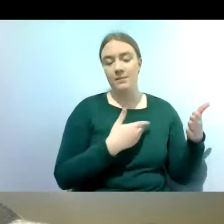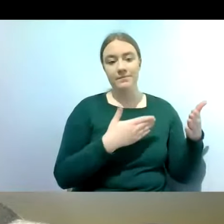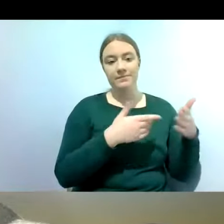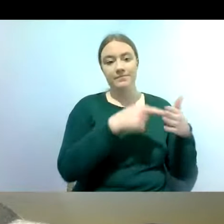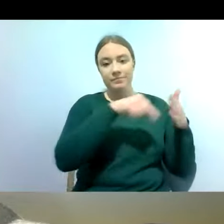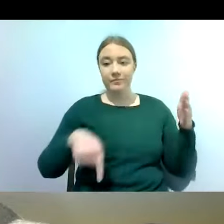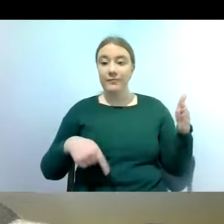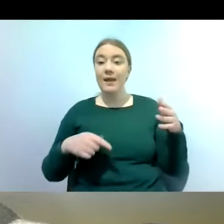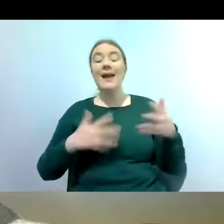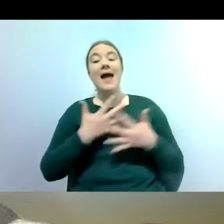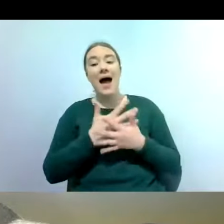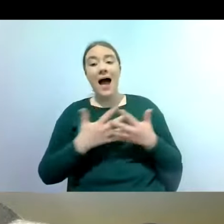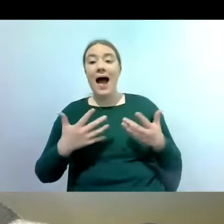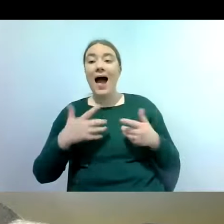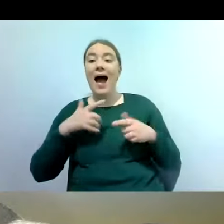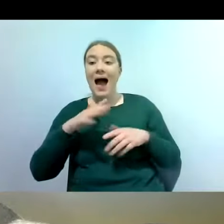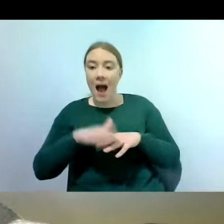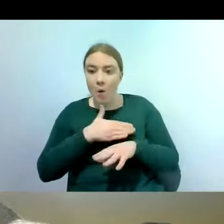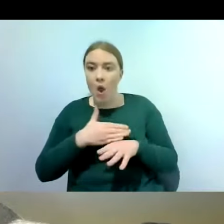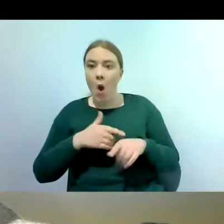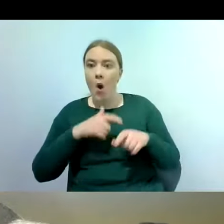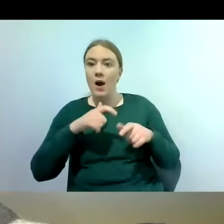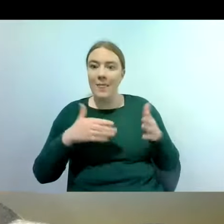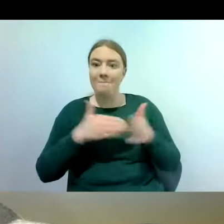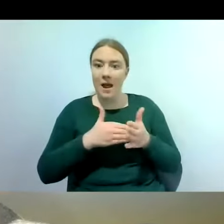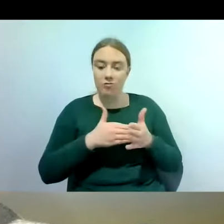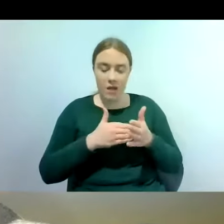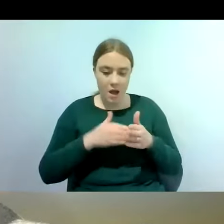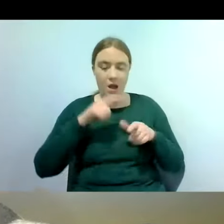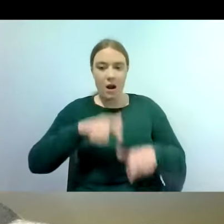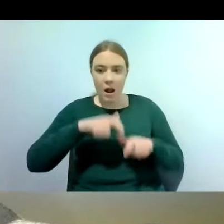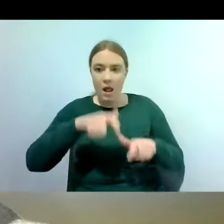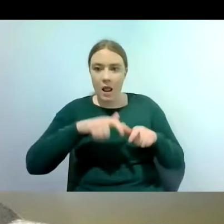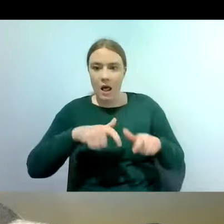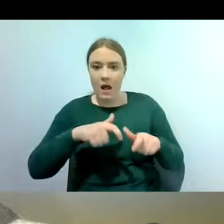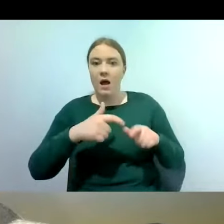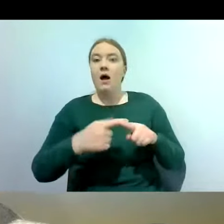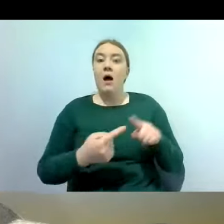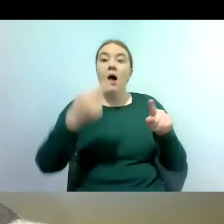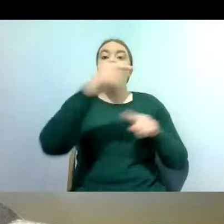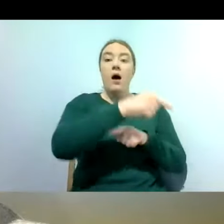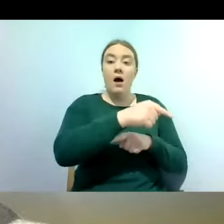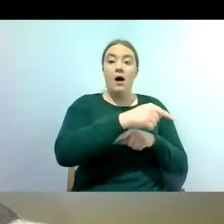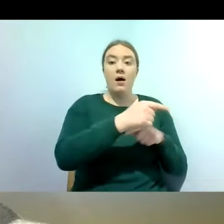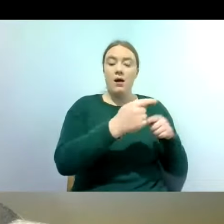um the vast majority of the time it took for those fish to reach their uh upstream spawning habitat